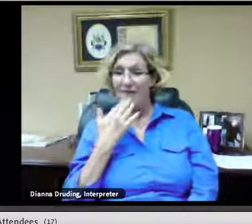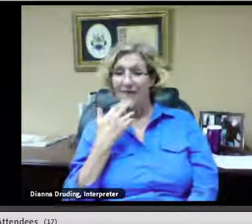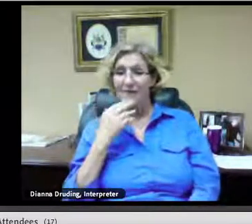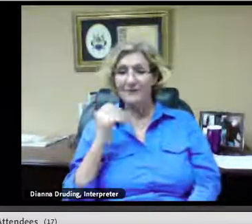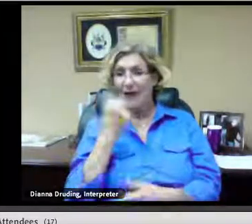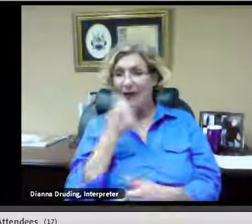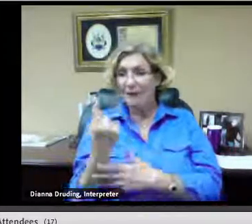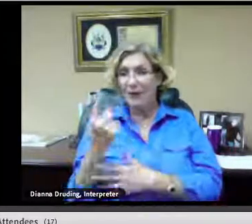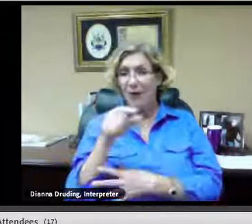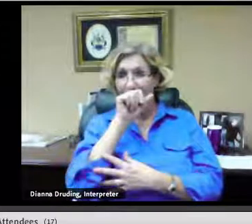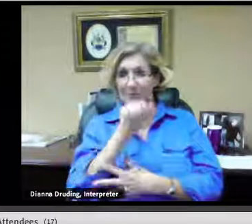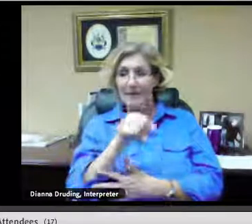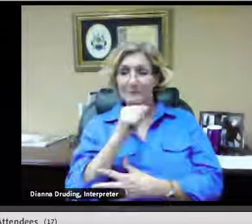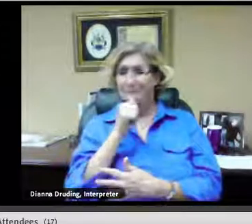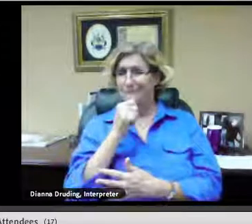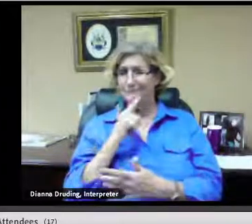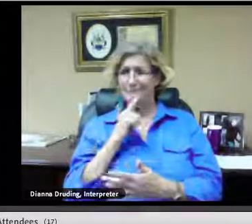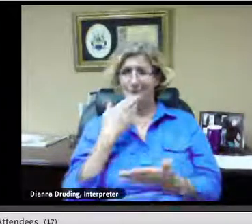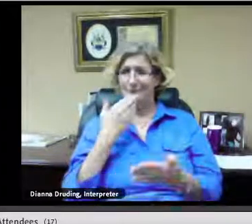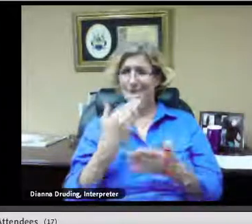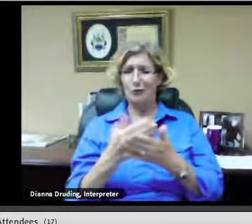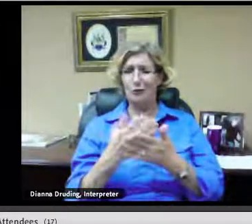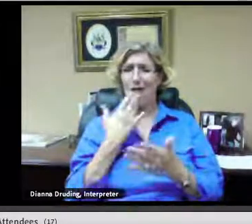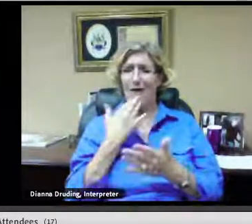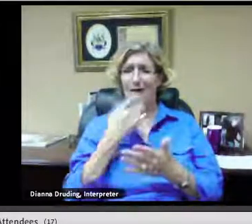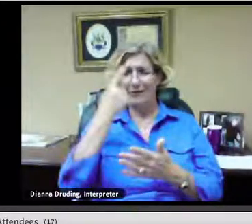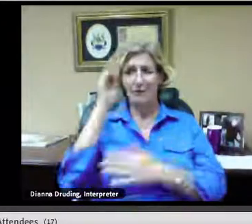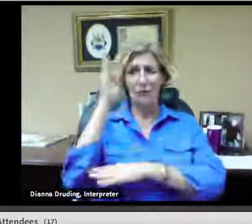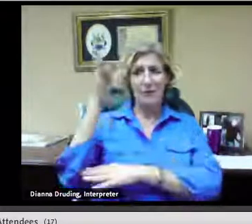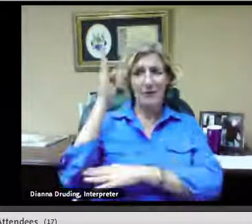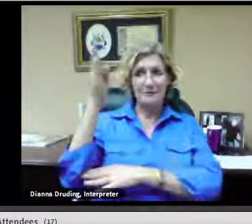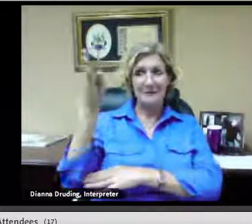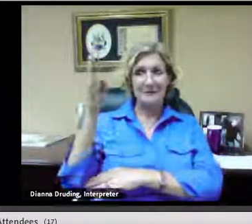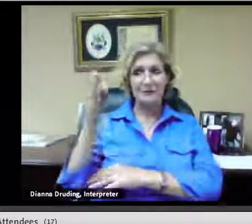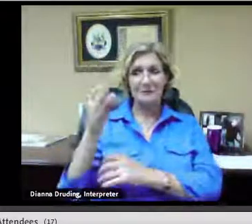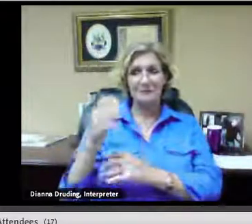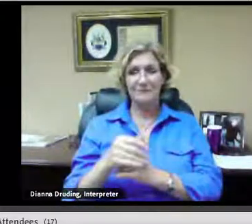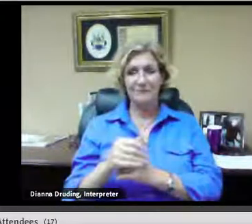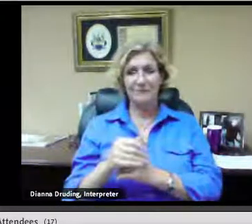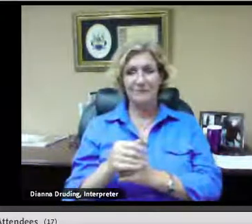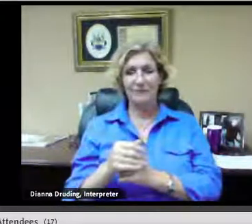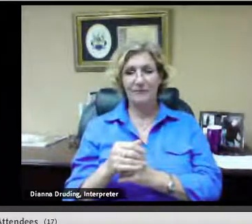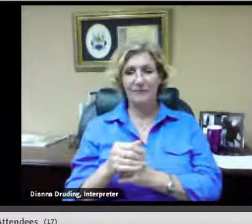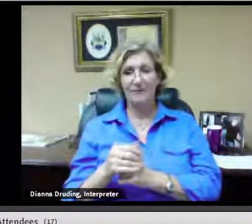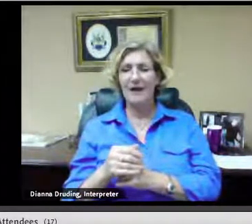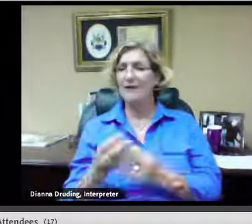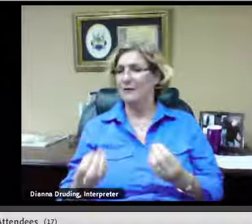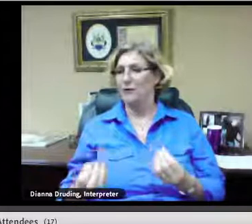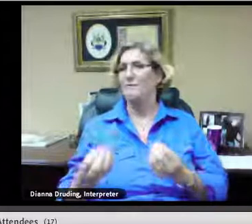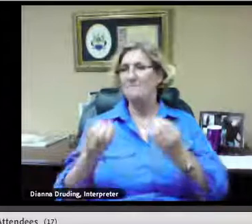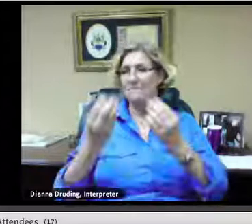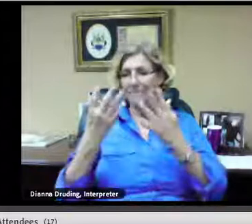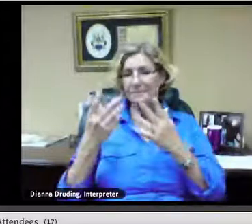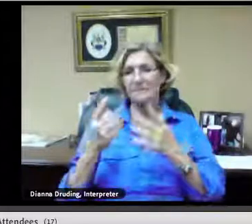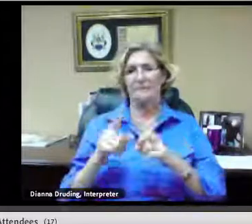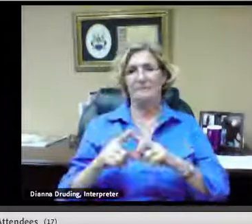There's tons of nuances, but there's guidelines. You don't have to figure out what you have to do. It's all laid out for what you have to do.